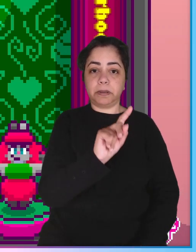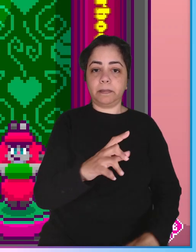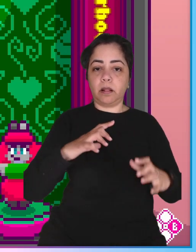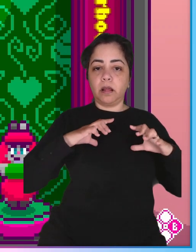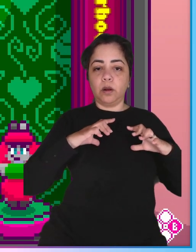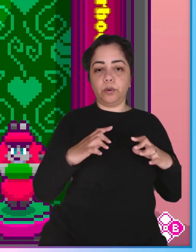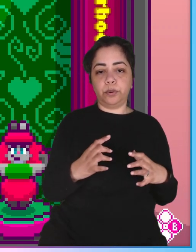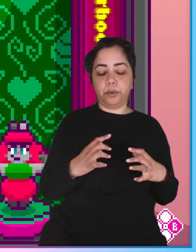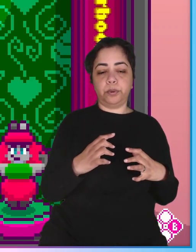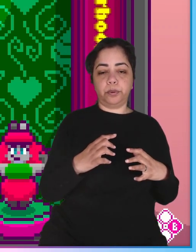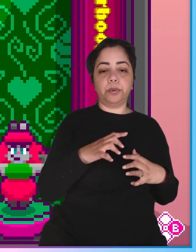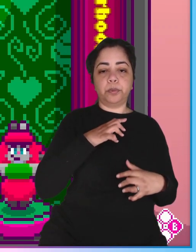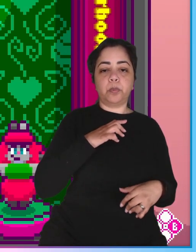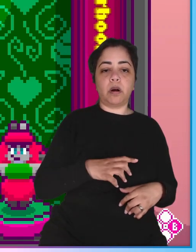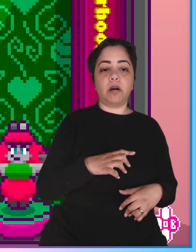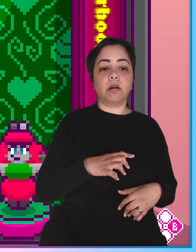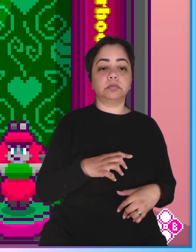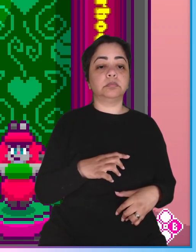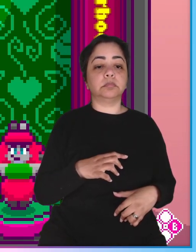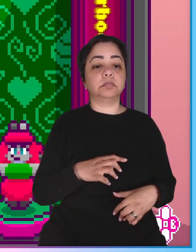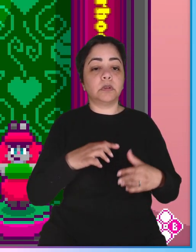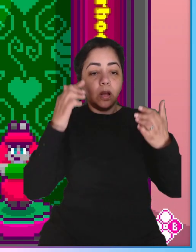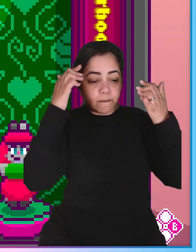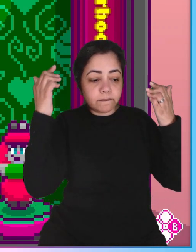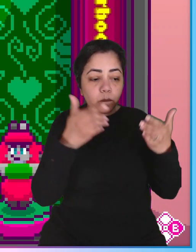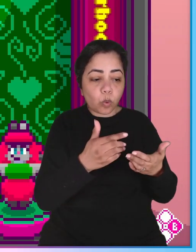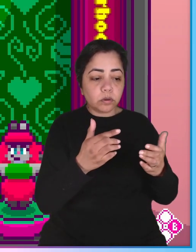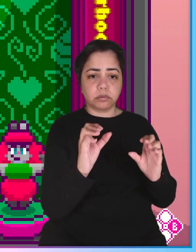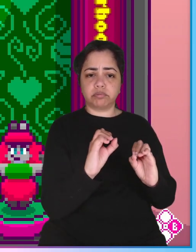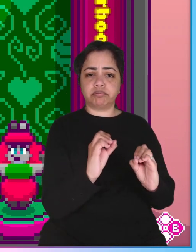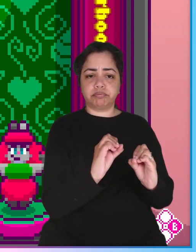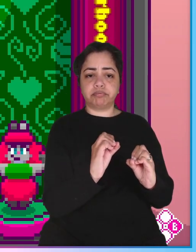And for those players who just can’t make up their mind Balanced Bunny combines the two.